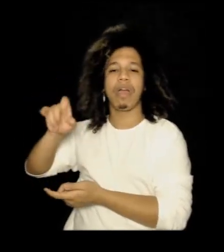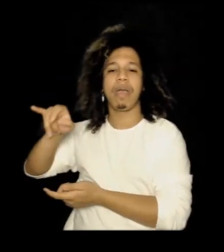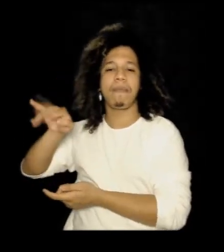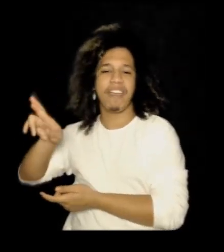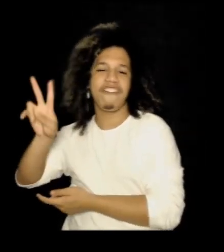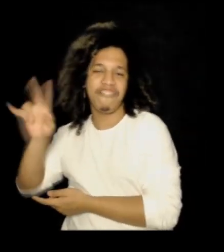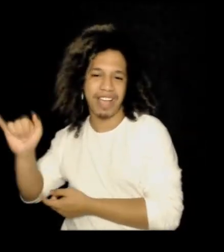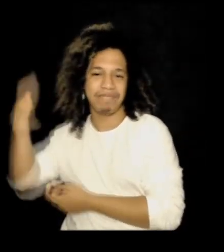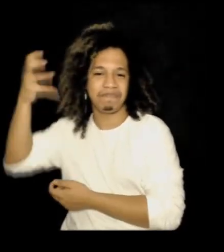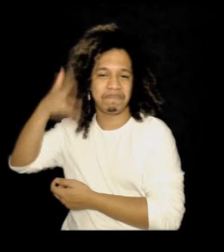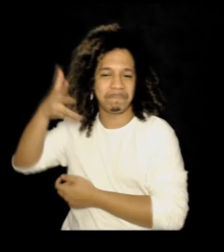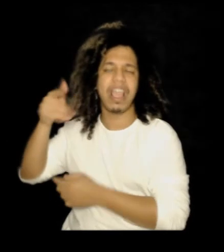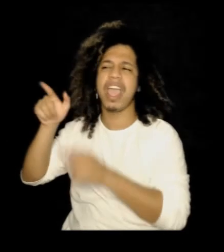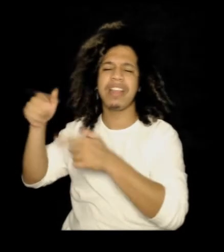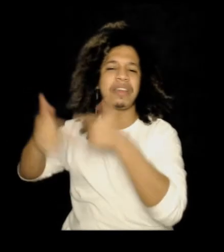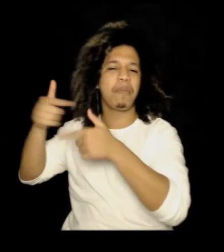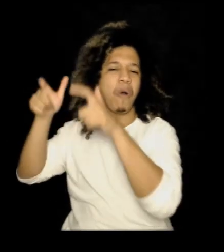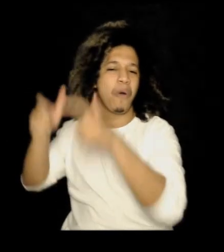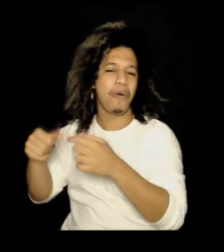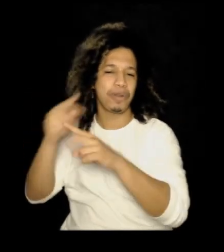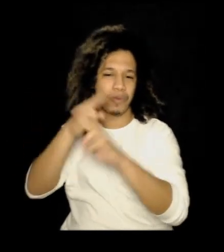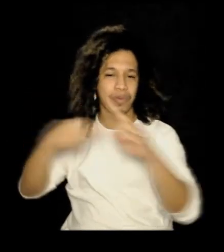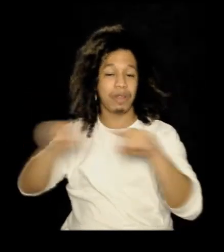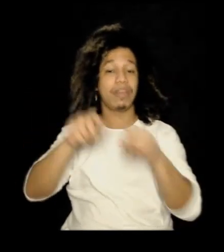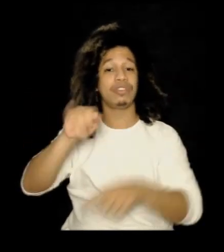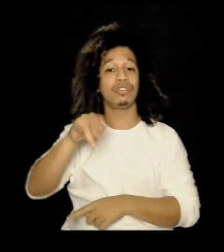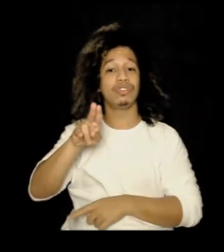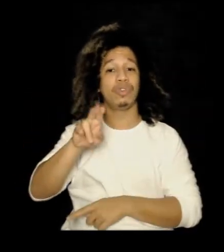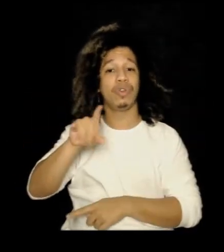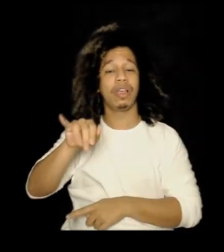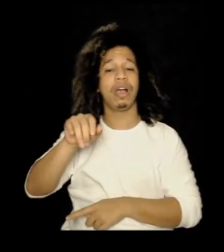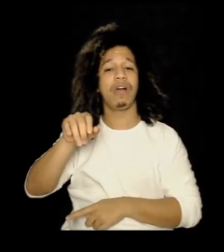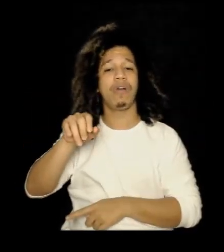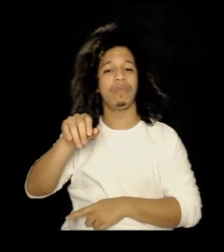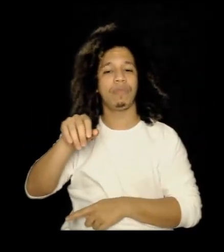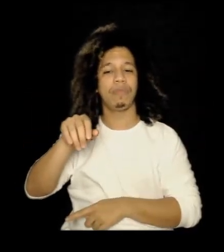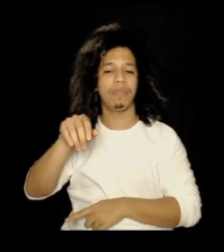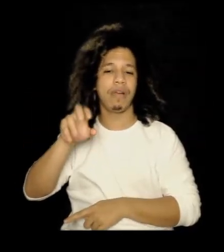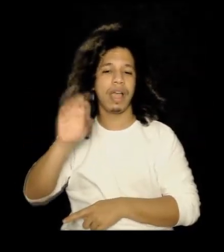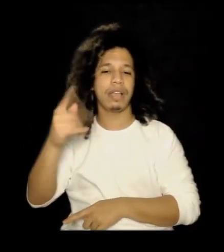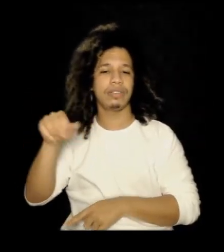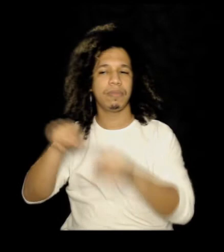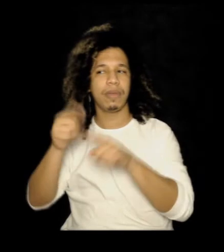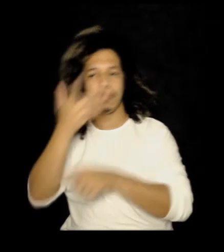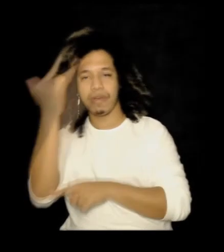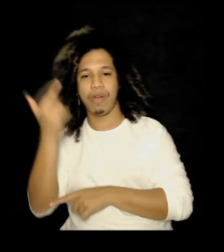from the University of Brasilia and Julia Hedges and Nele Noe, from edu360global, we